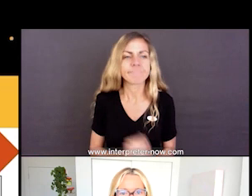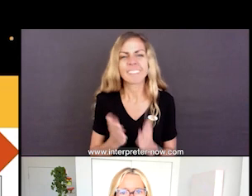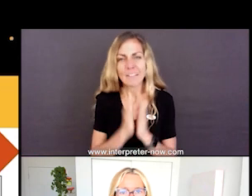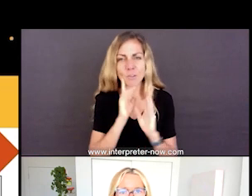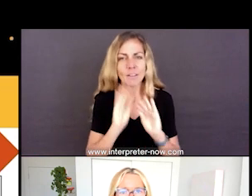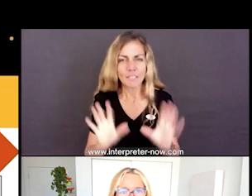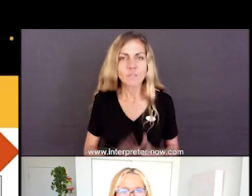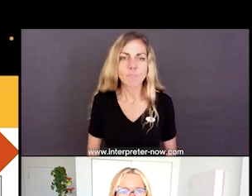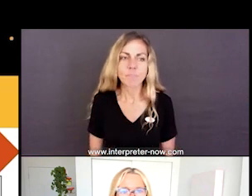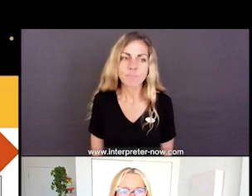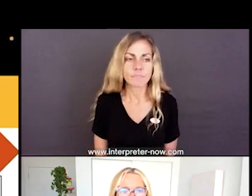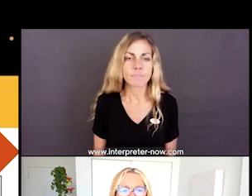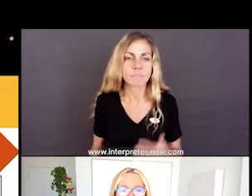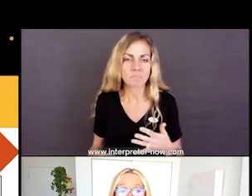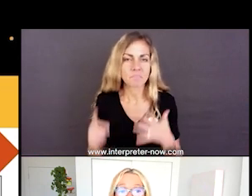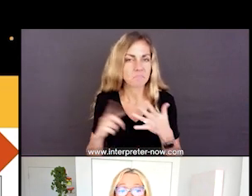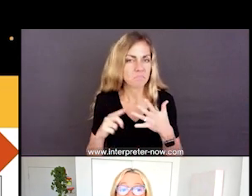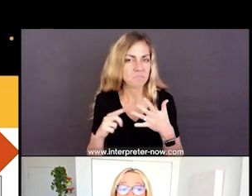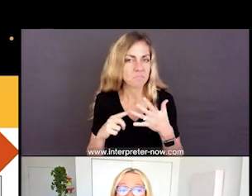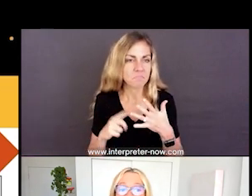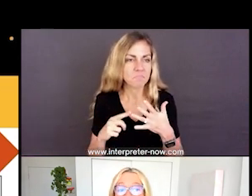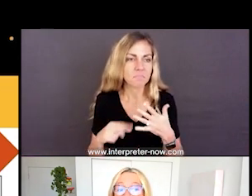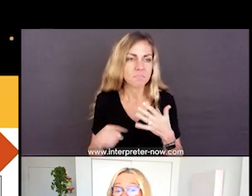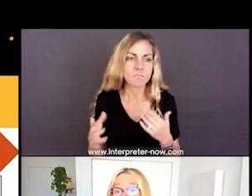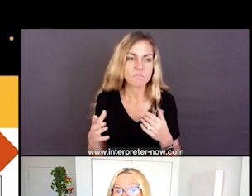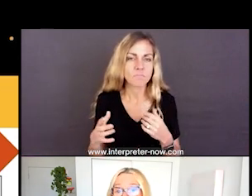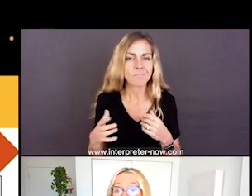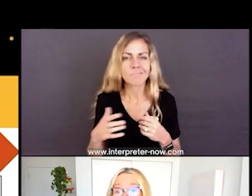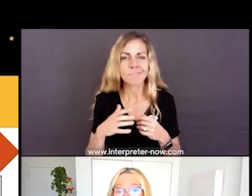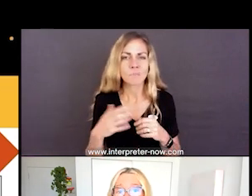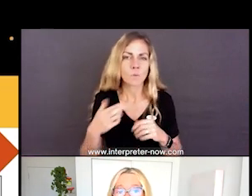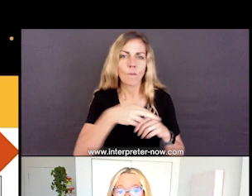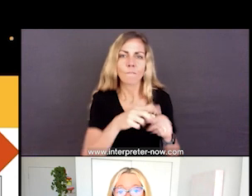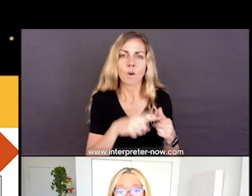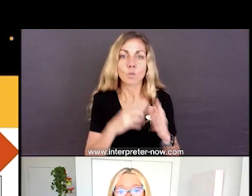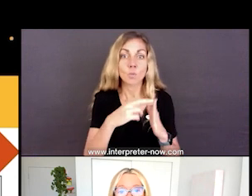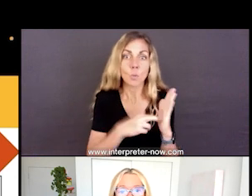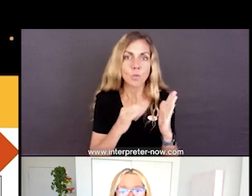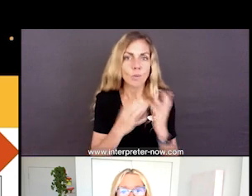The fourth, refer to rules or values.